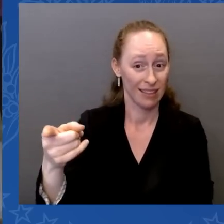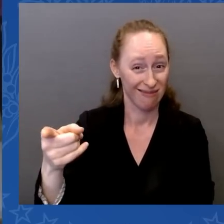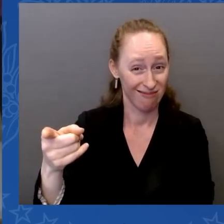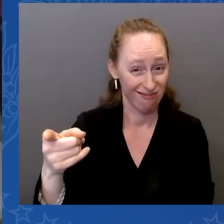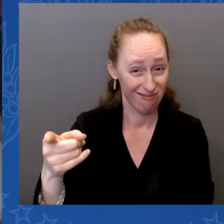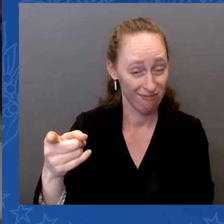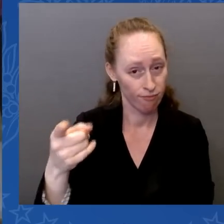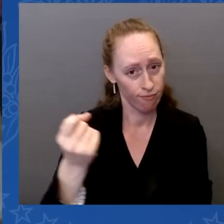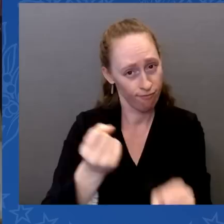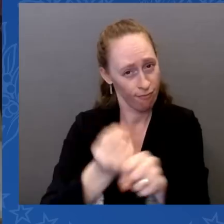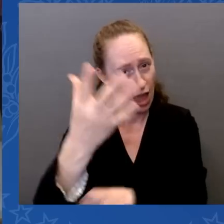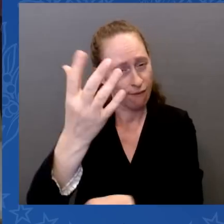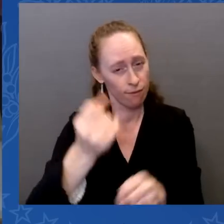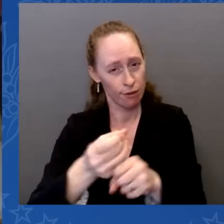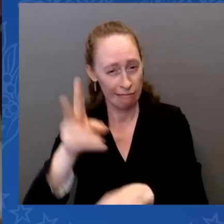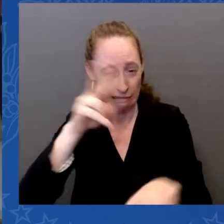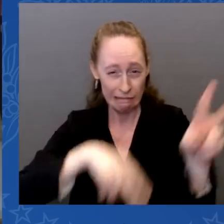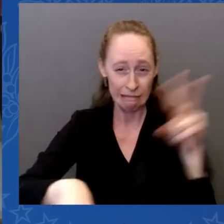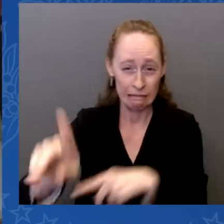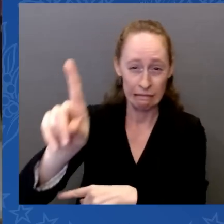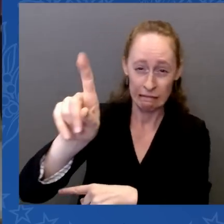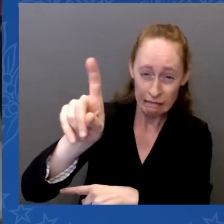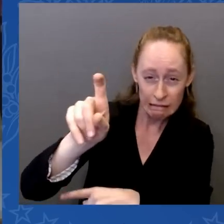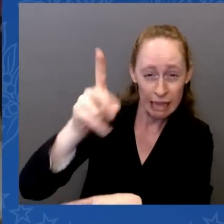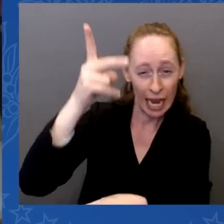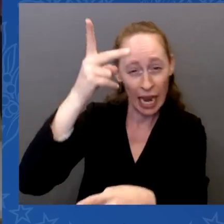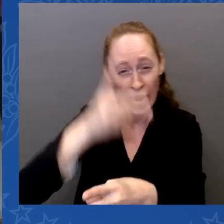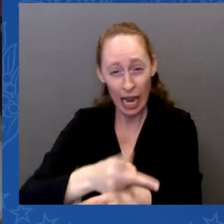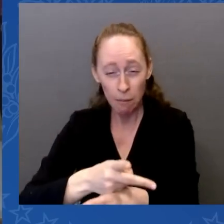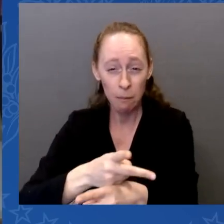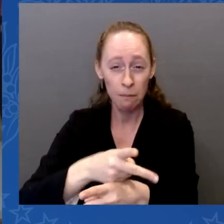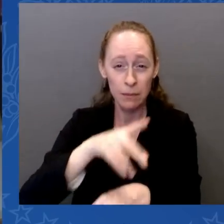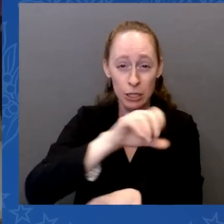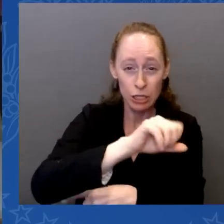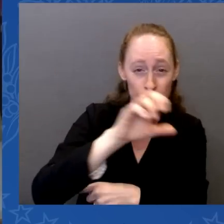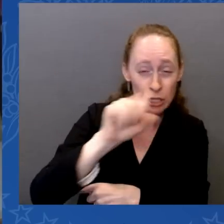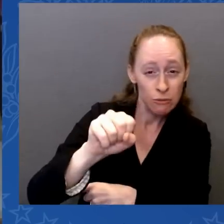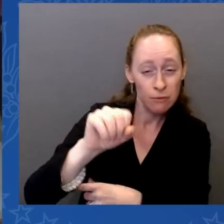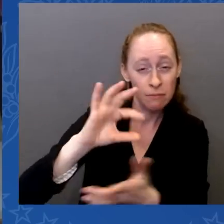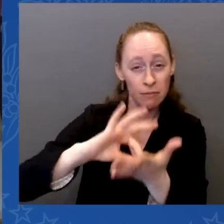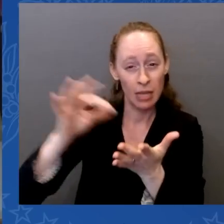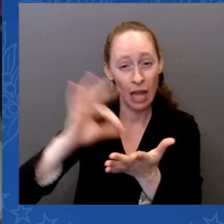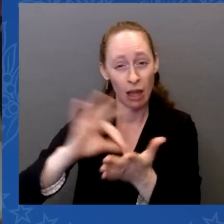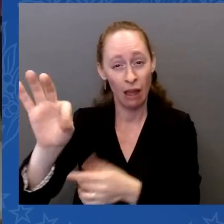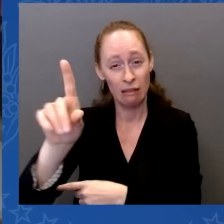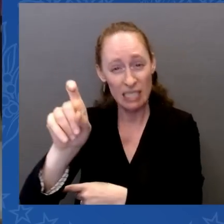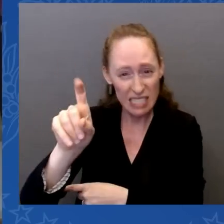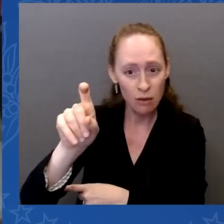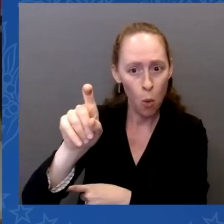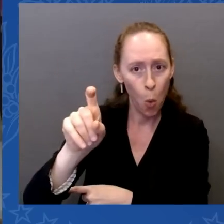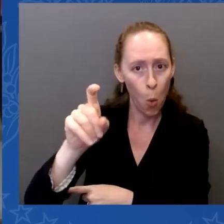It means every five years, you either cut it, it reduces, or completely eliminate it -- Social Security and Medicare.